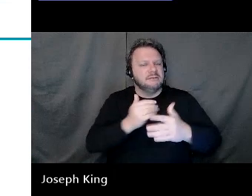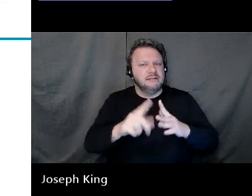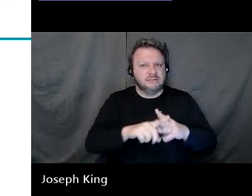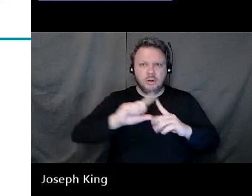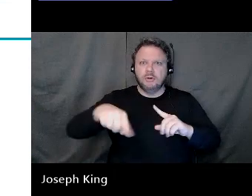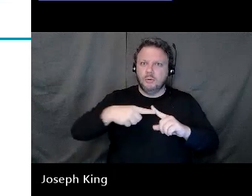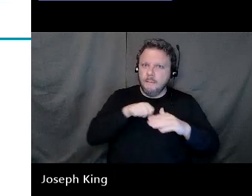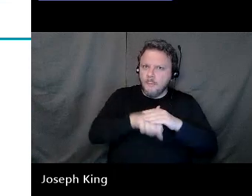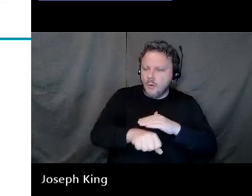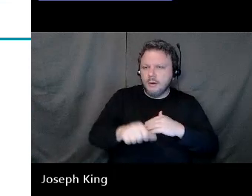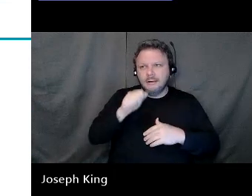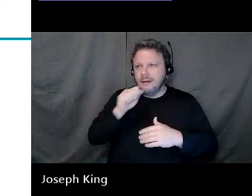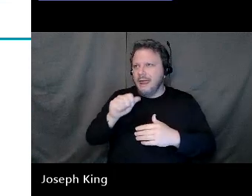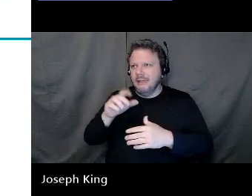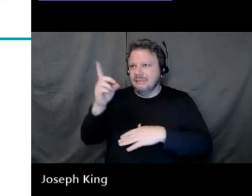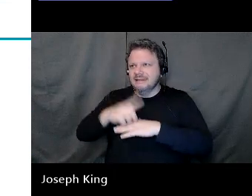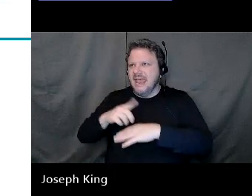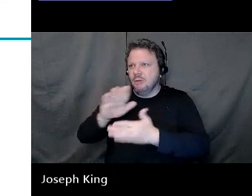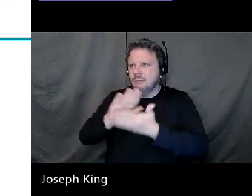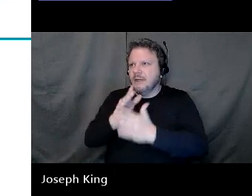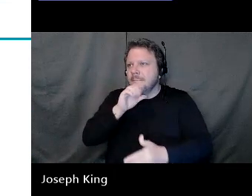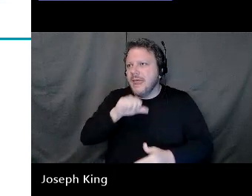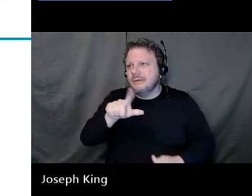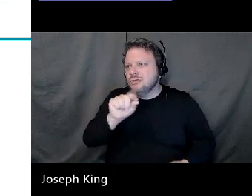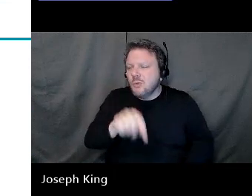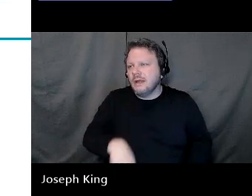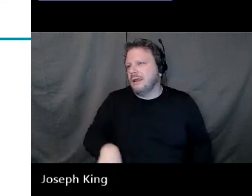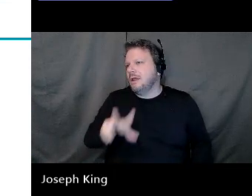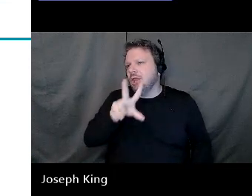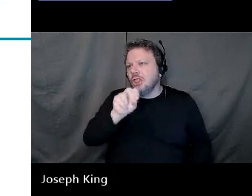It begins the day we're born, not the day we term 20306070.